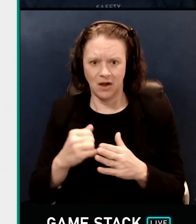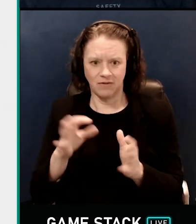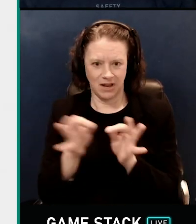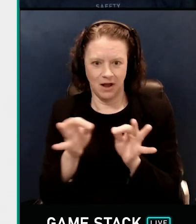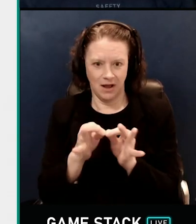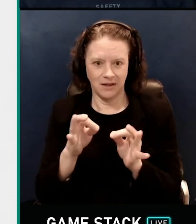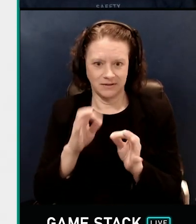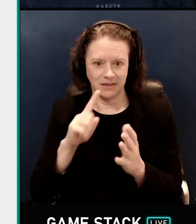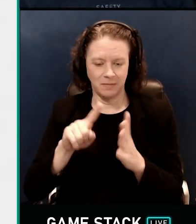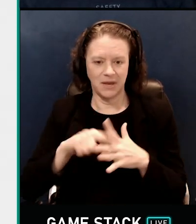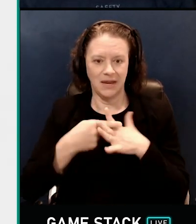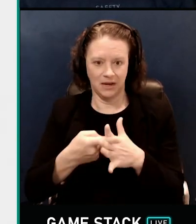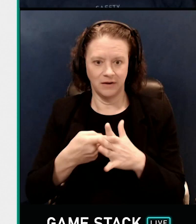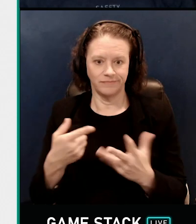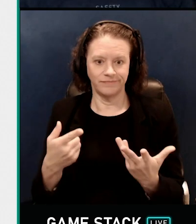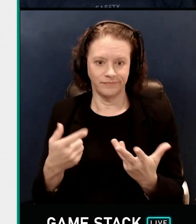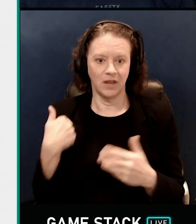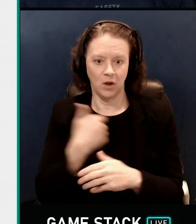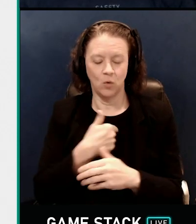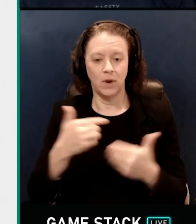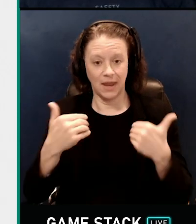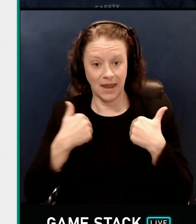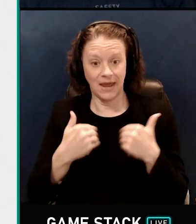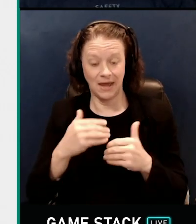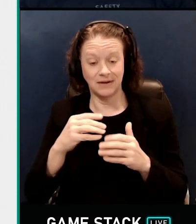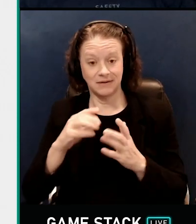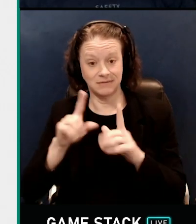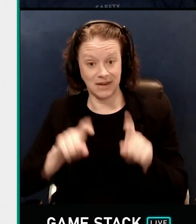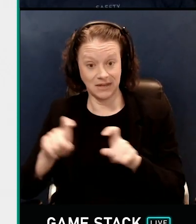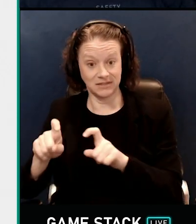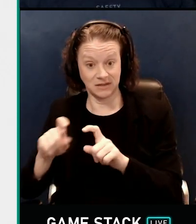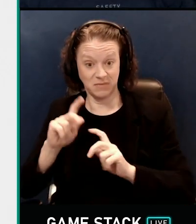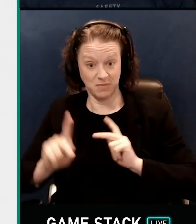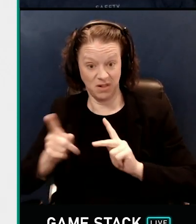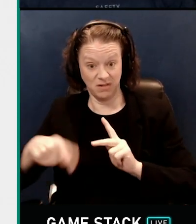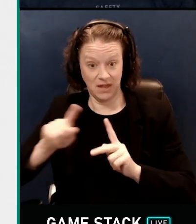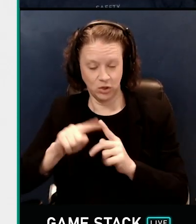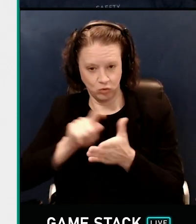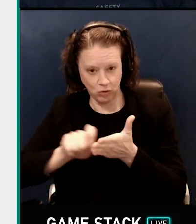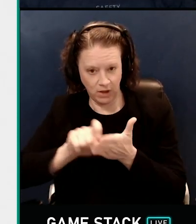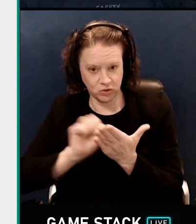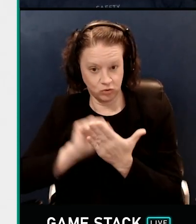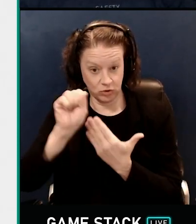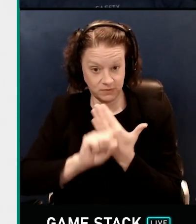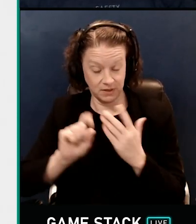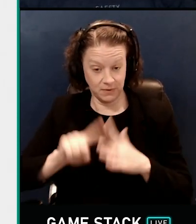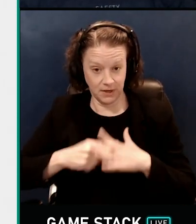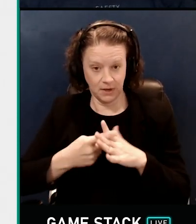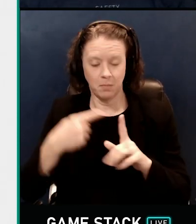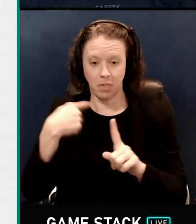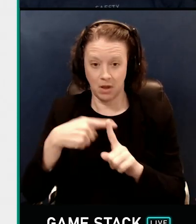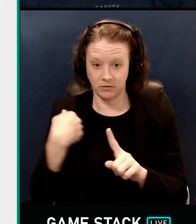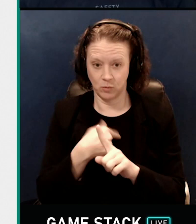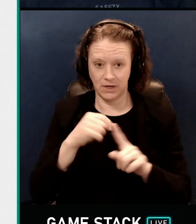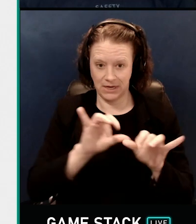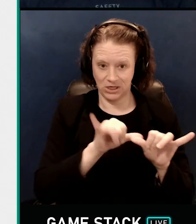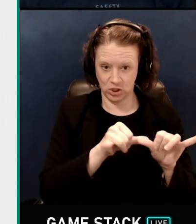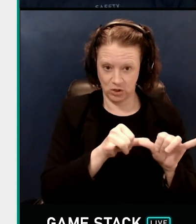We need to test associates that would build the scripts for each level and it also took a lot of engineering to fix any bugs that arose with the automation.